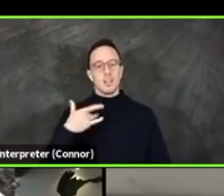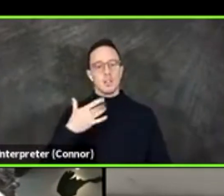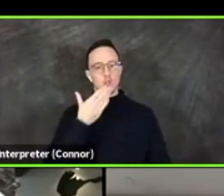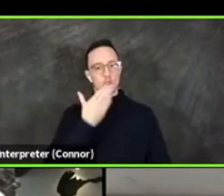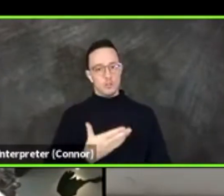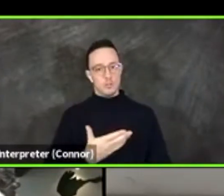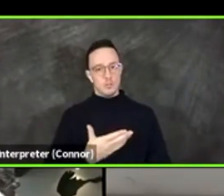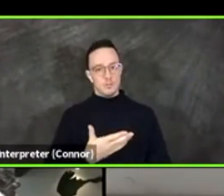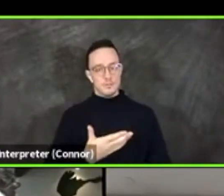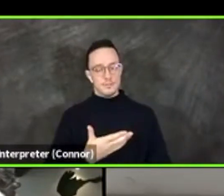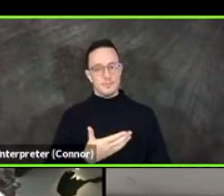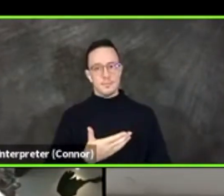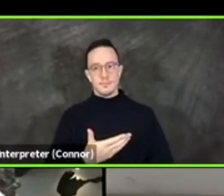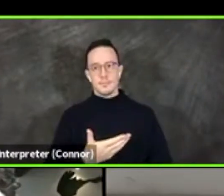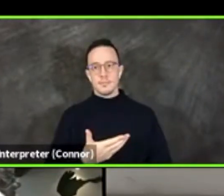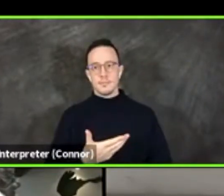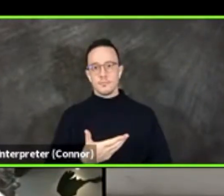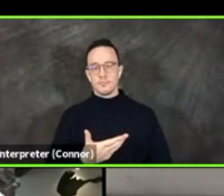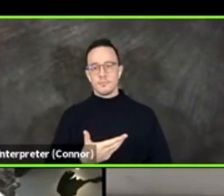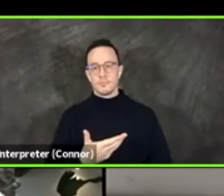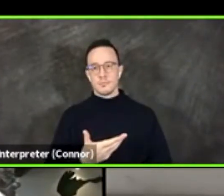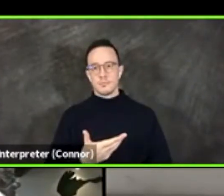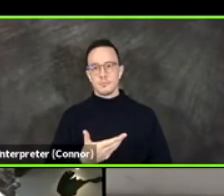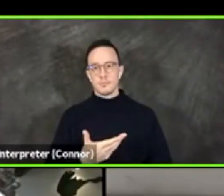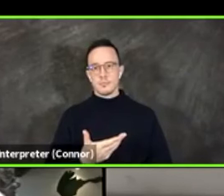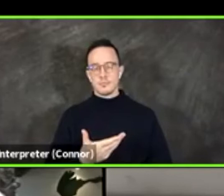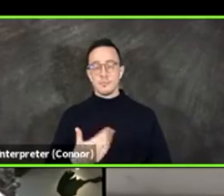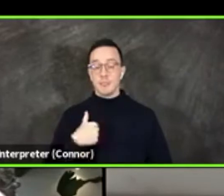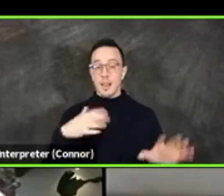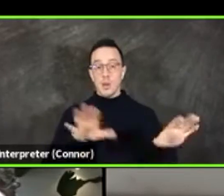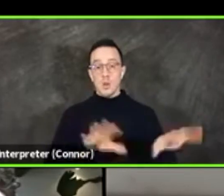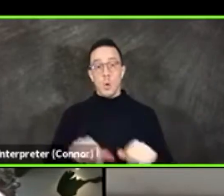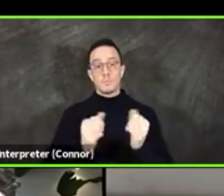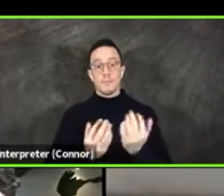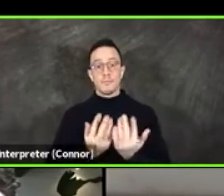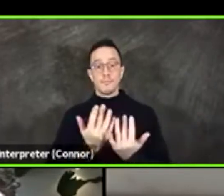I MAKE, I HOST FIRES AT ABRON ARTS CENTER EVERY MONTH THAT ARE INDIGENOUS HEALTH